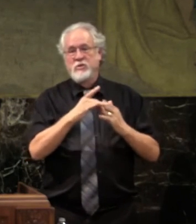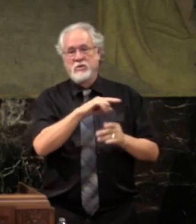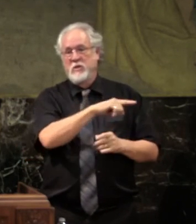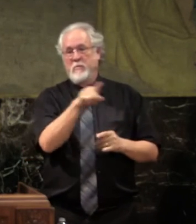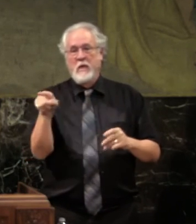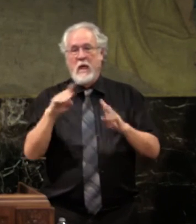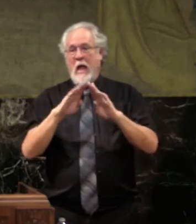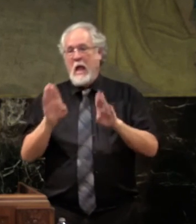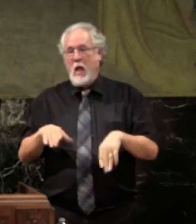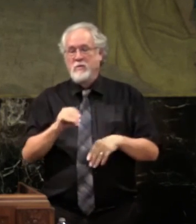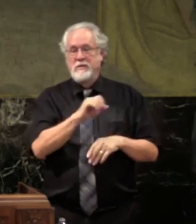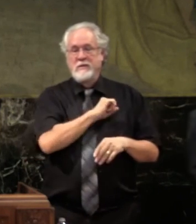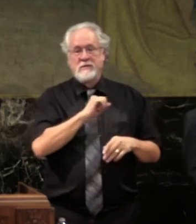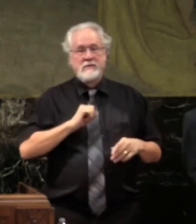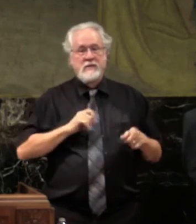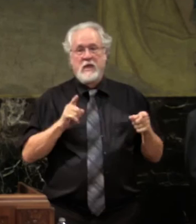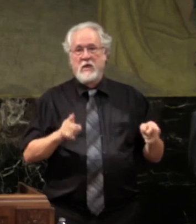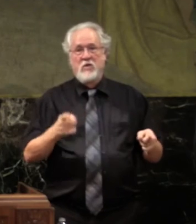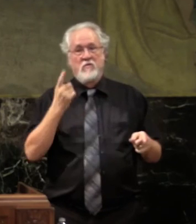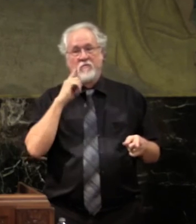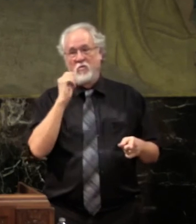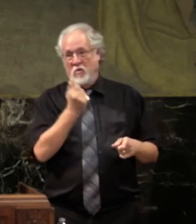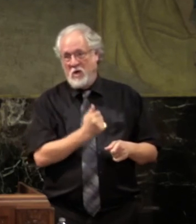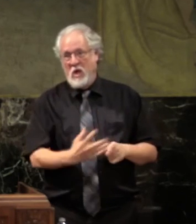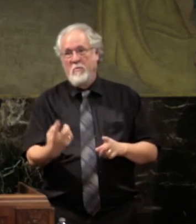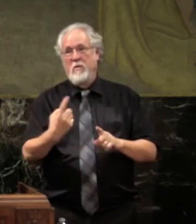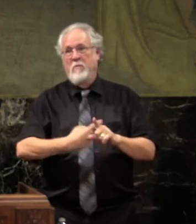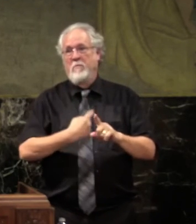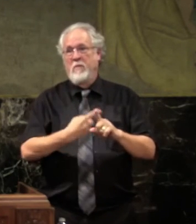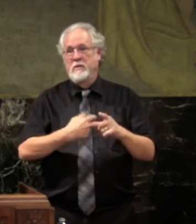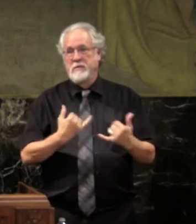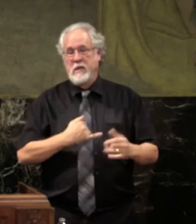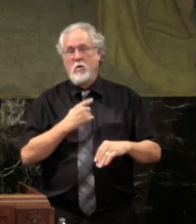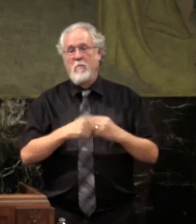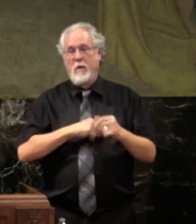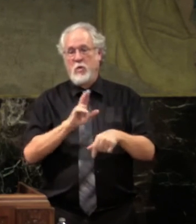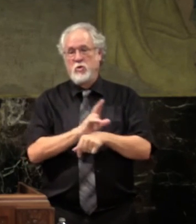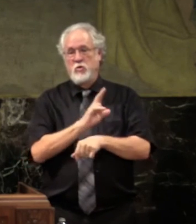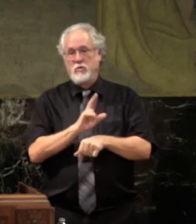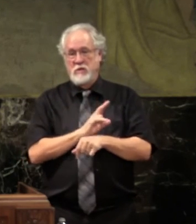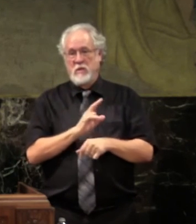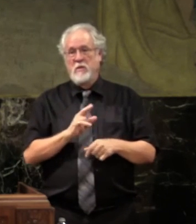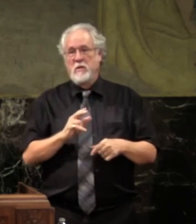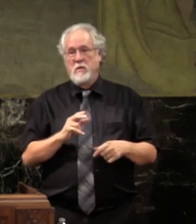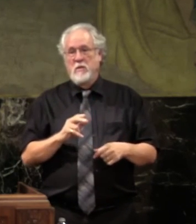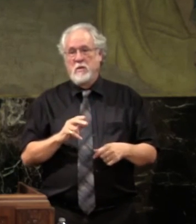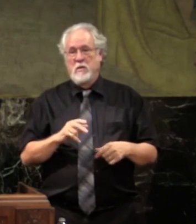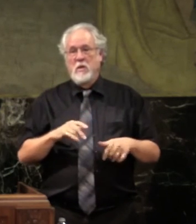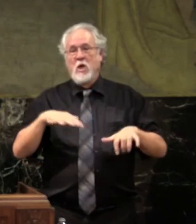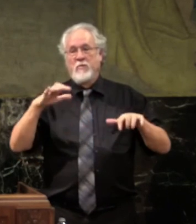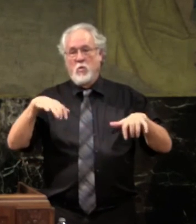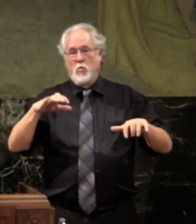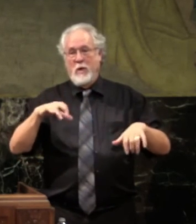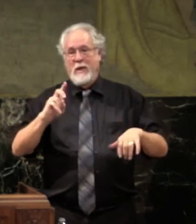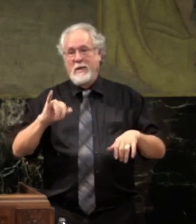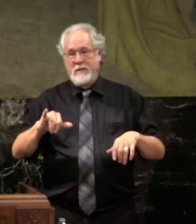for a couple of months now about using the rainy day in this instance and and